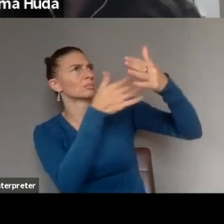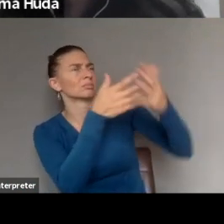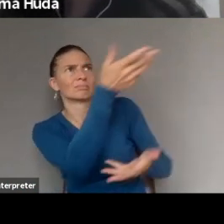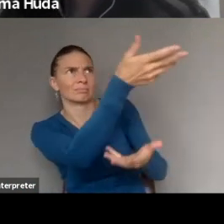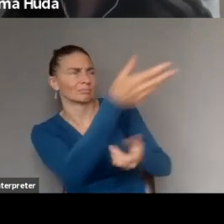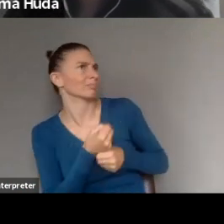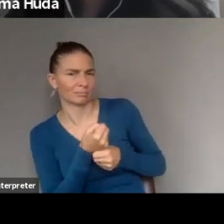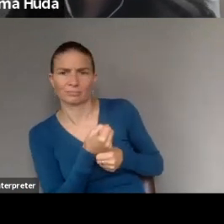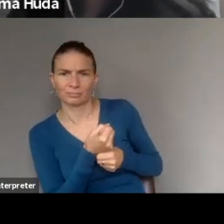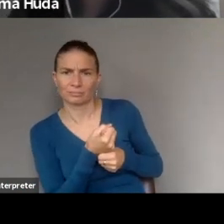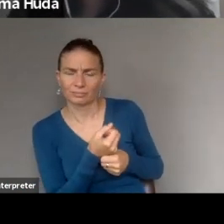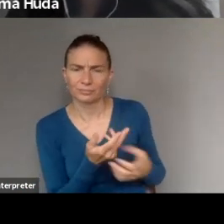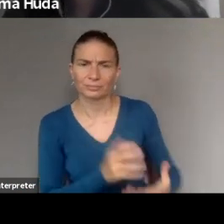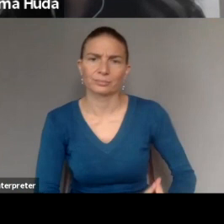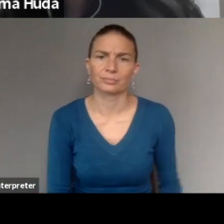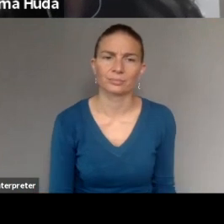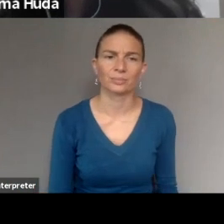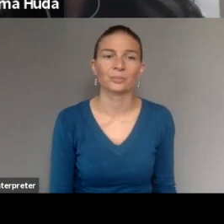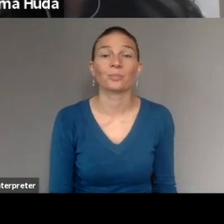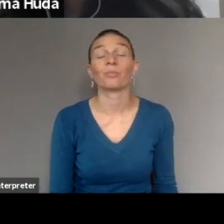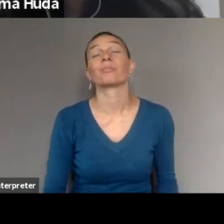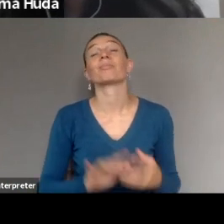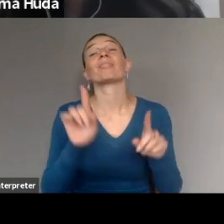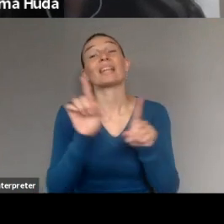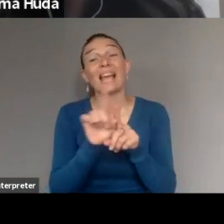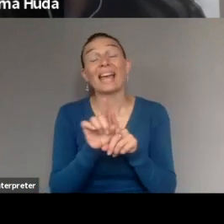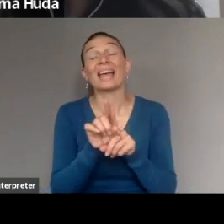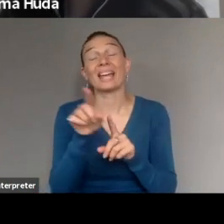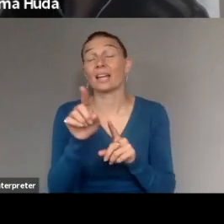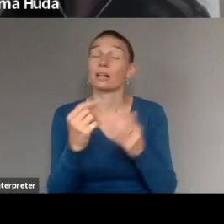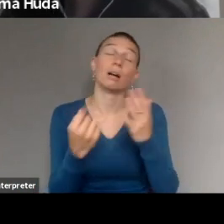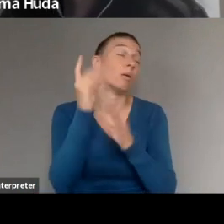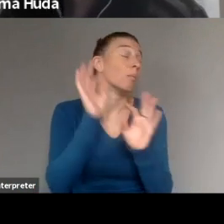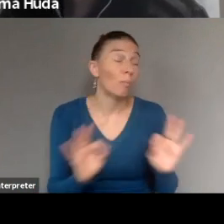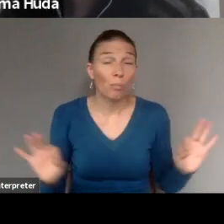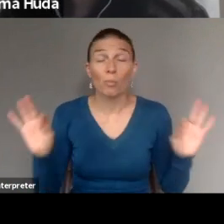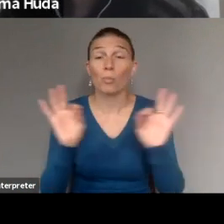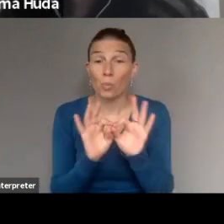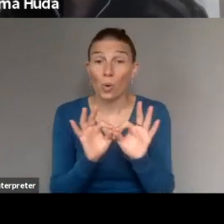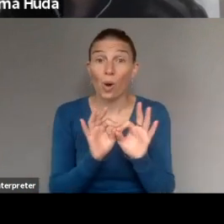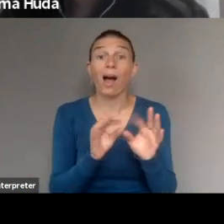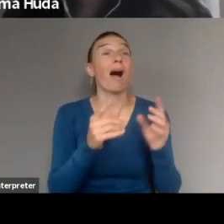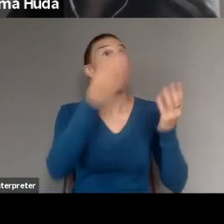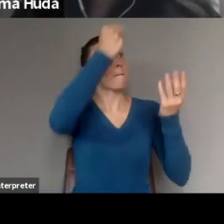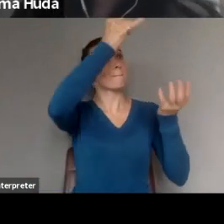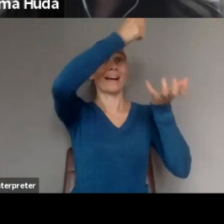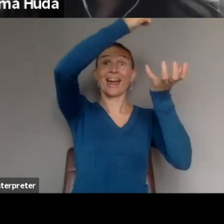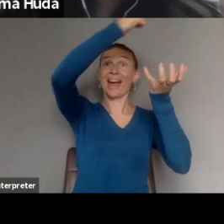in ensuring that the last mile of social protection benefits actually reach people with a disability.